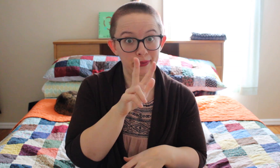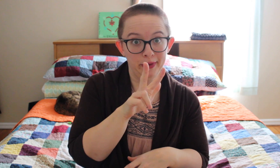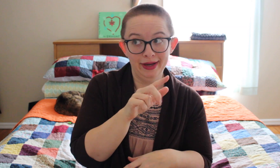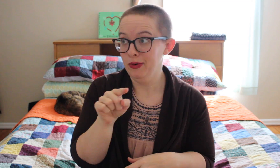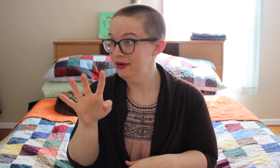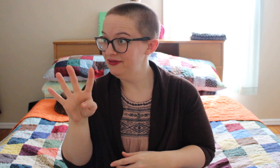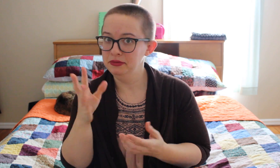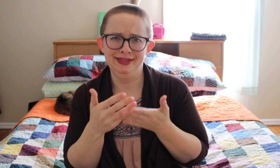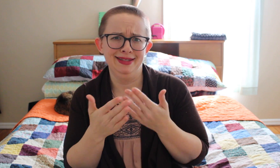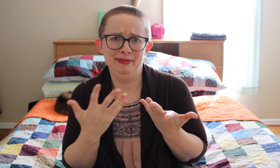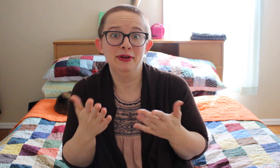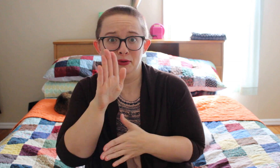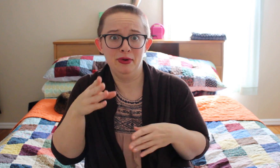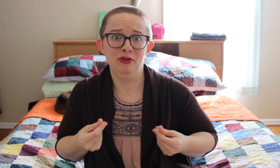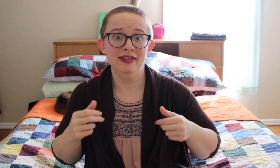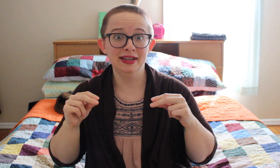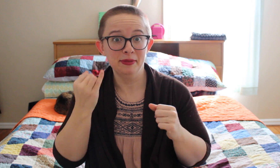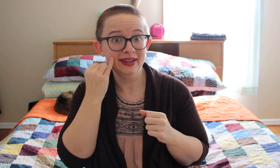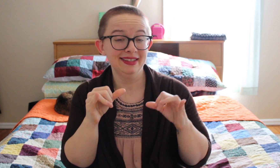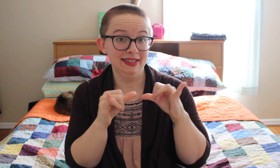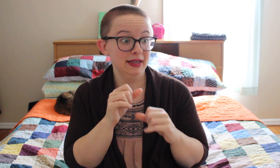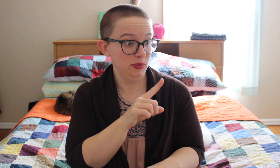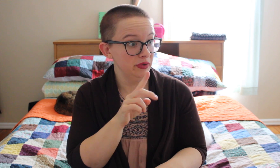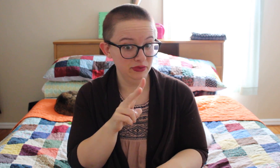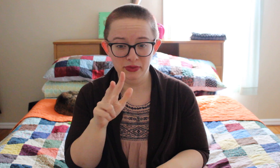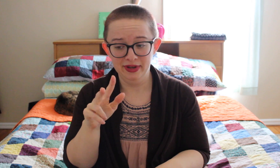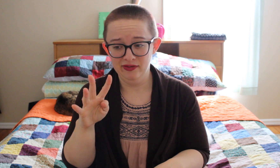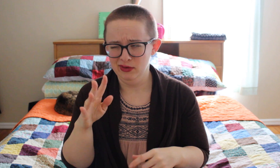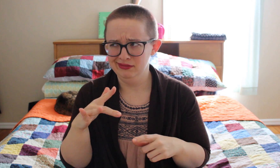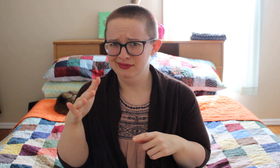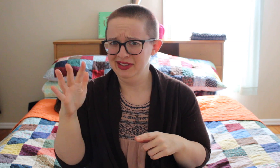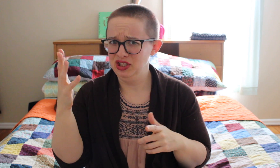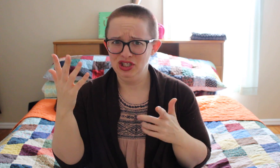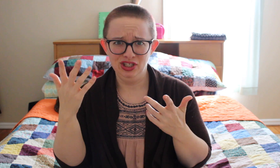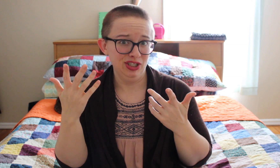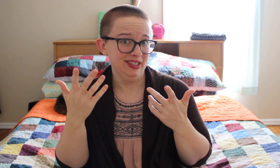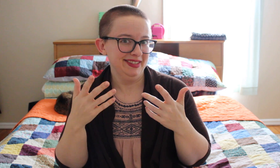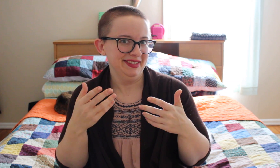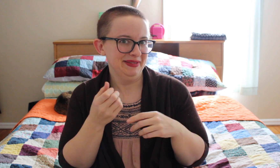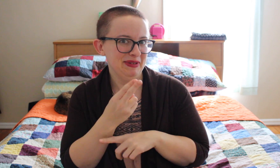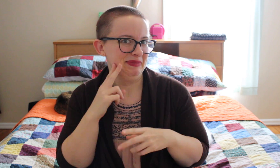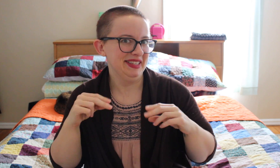you're in between a size 3 and a size 4, well, really it doesn't matter cause your cloth diaper is a size 1, 2, 3, 4 and whatever.